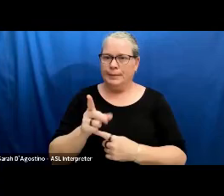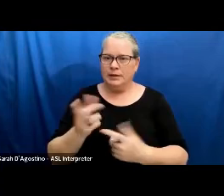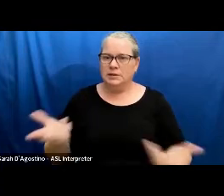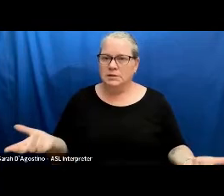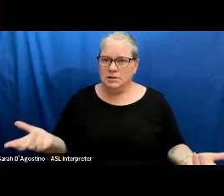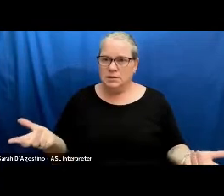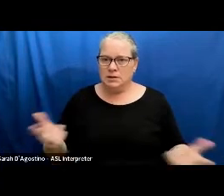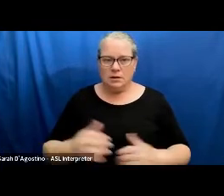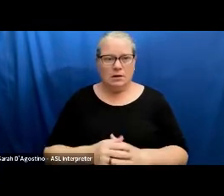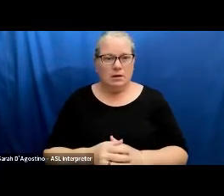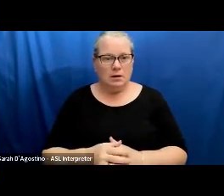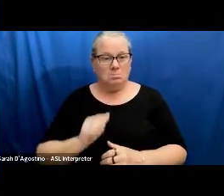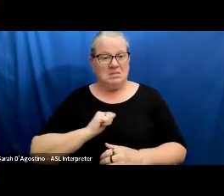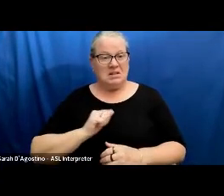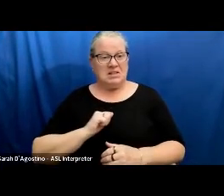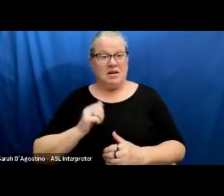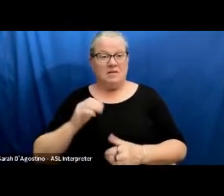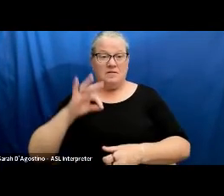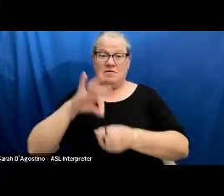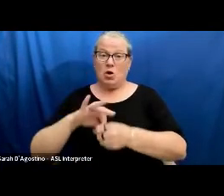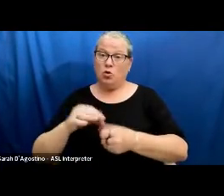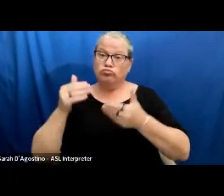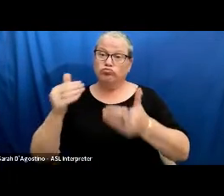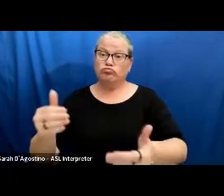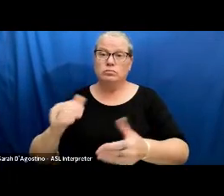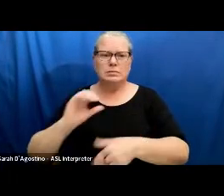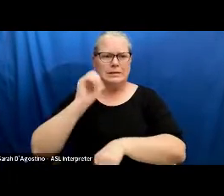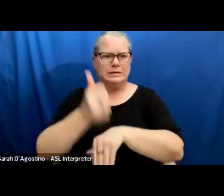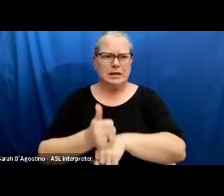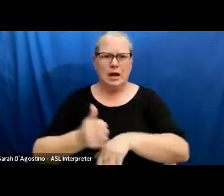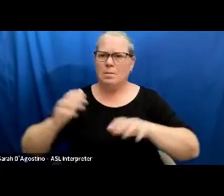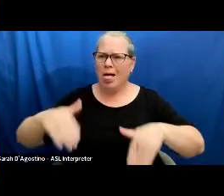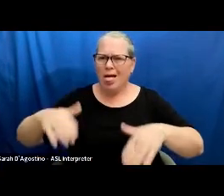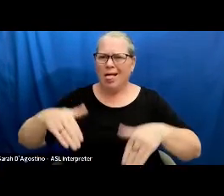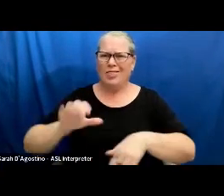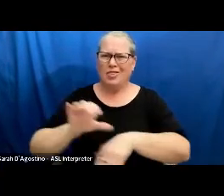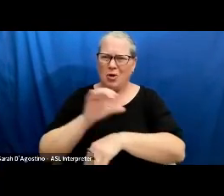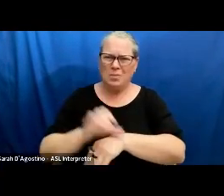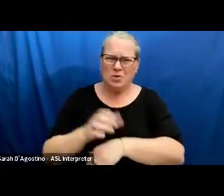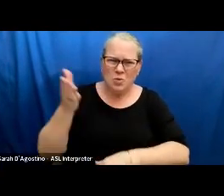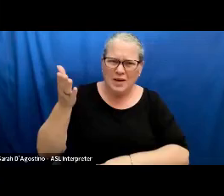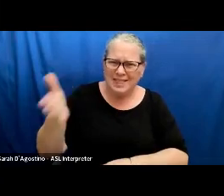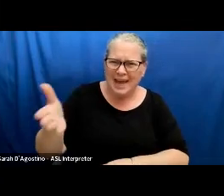seemed to be set up you know the computer was there but nothing was tested they really didn't